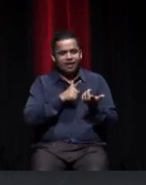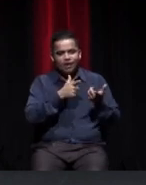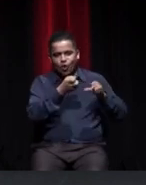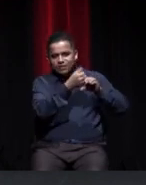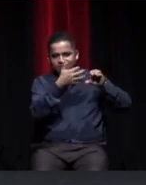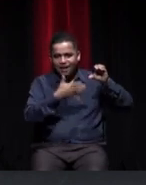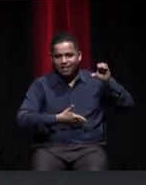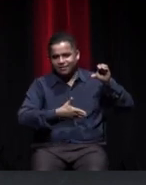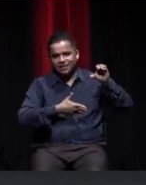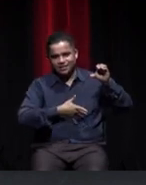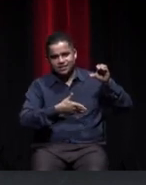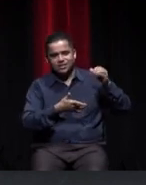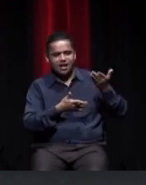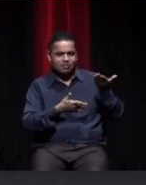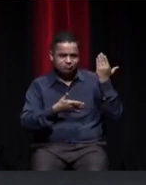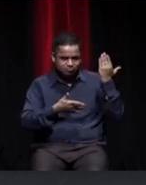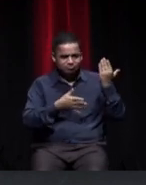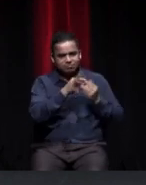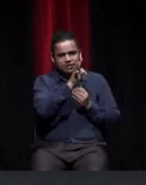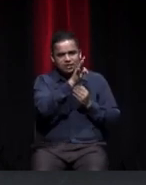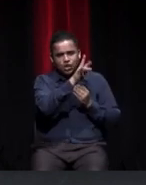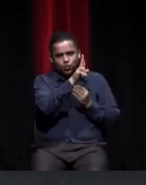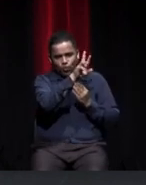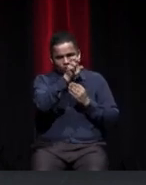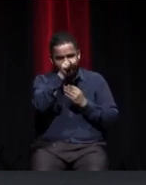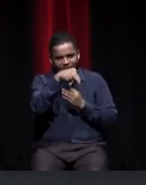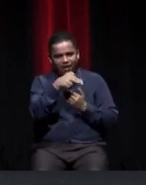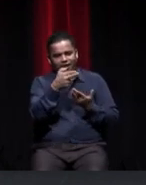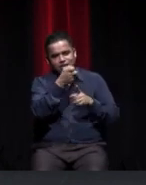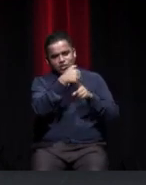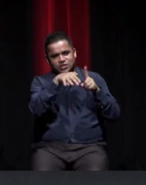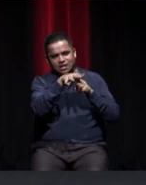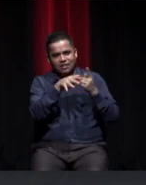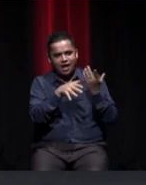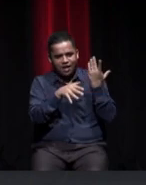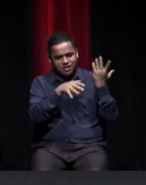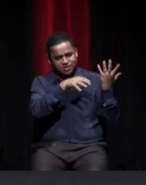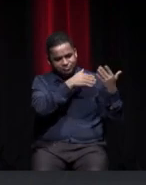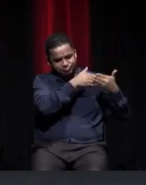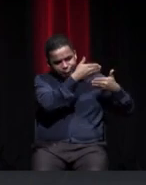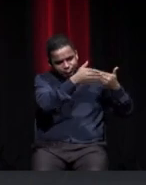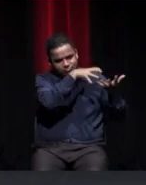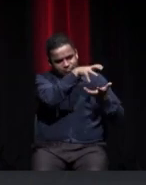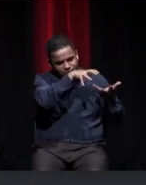diagnosed by Touraine in the post-industrial or information society,